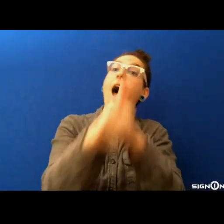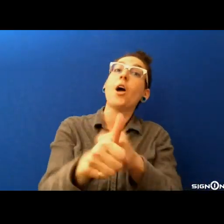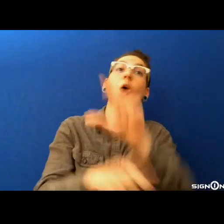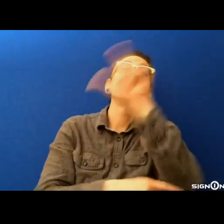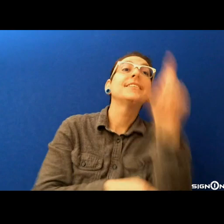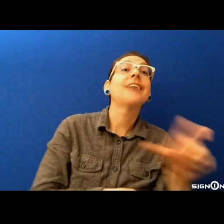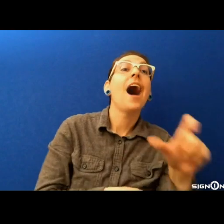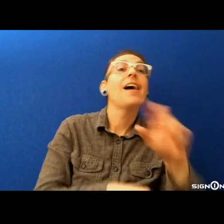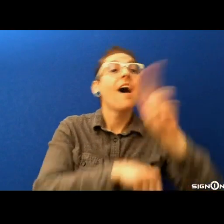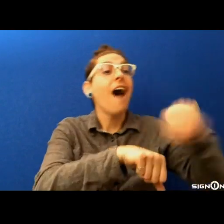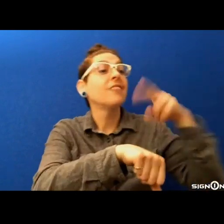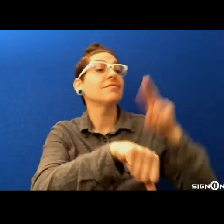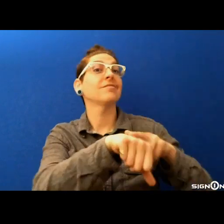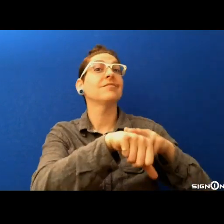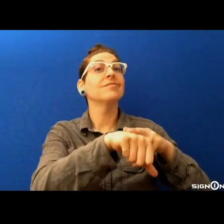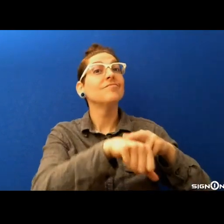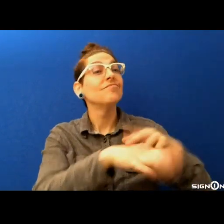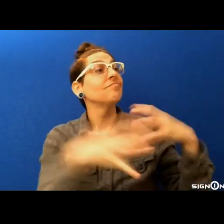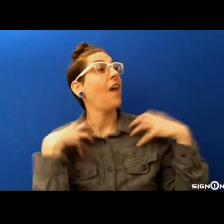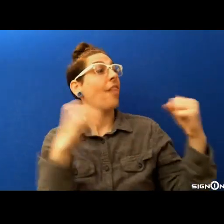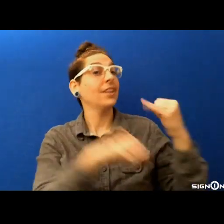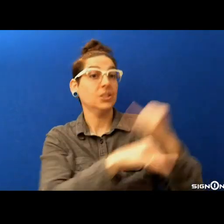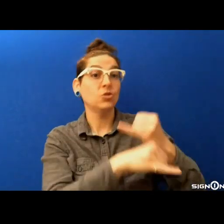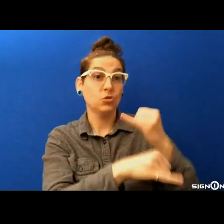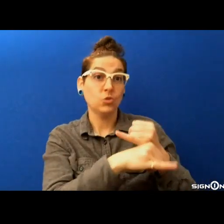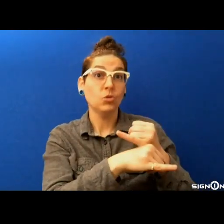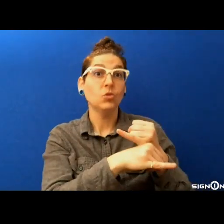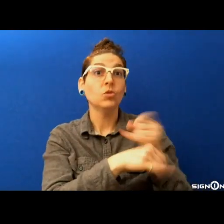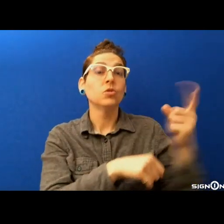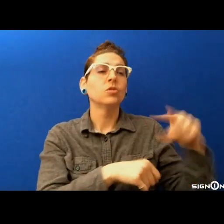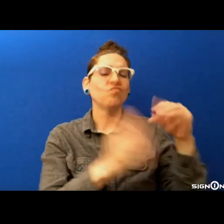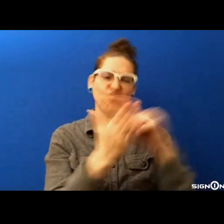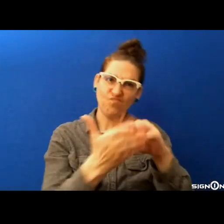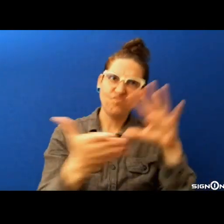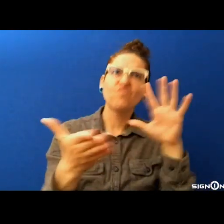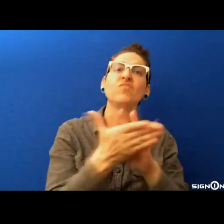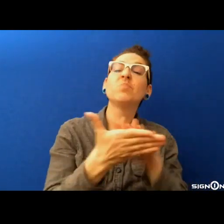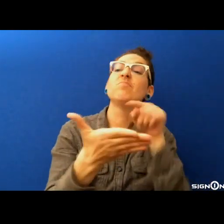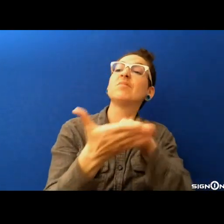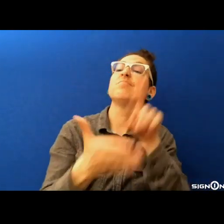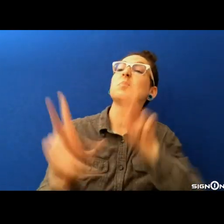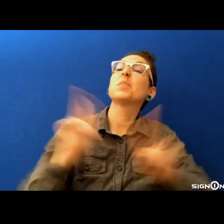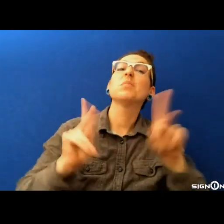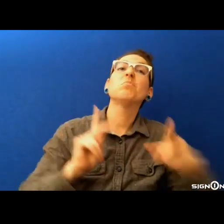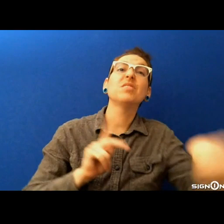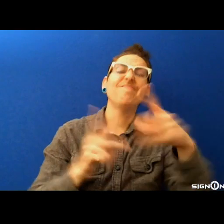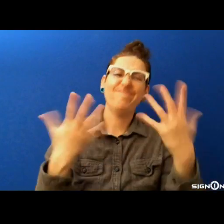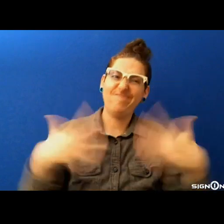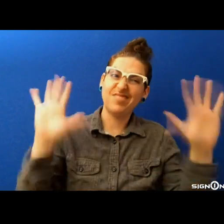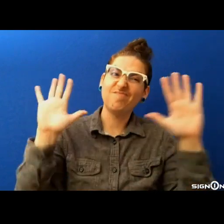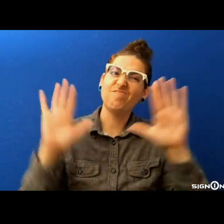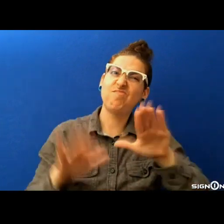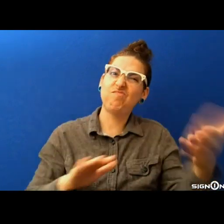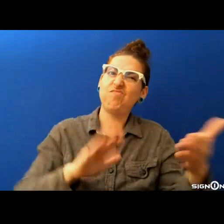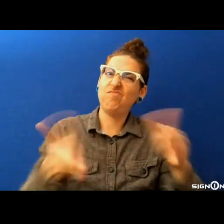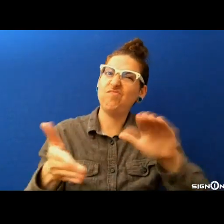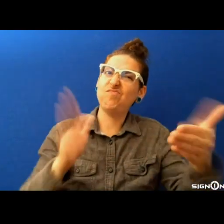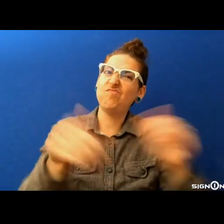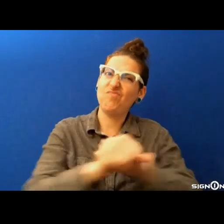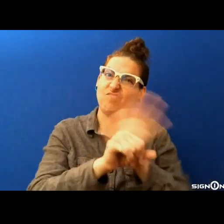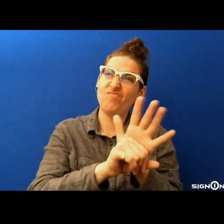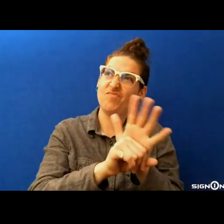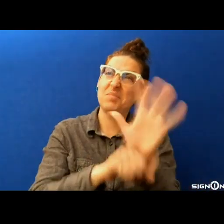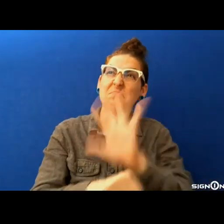According to Italy's national health institute, the average age of those who have died from